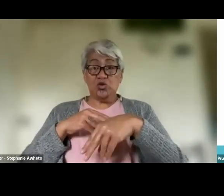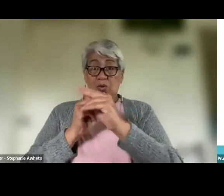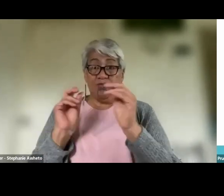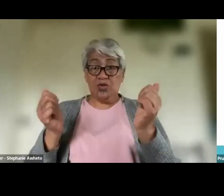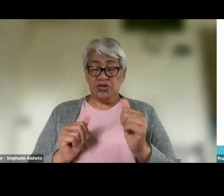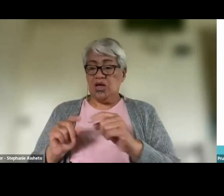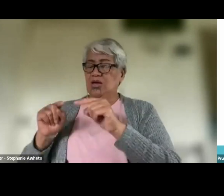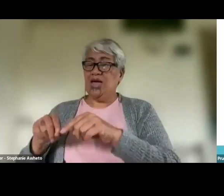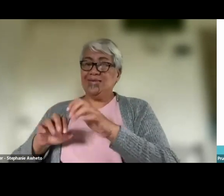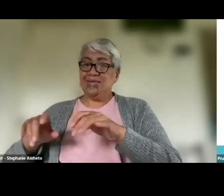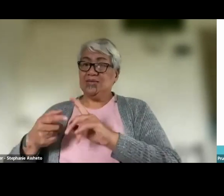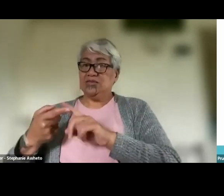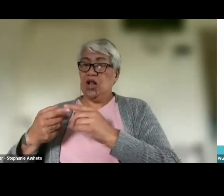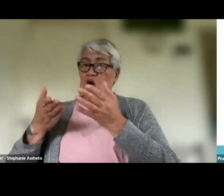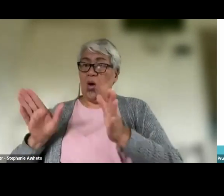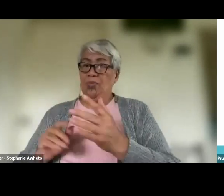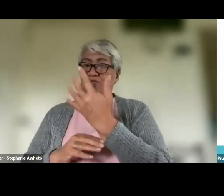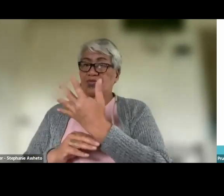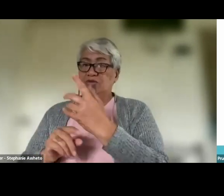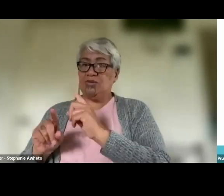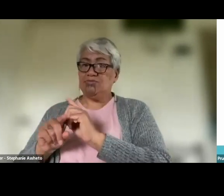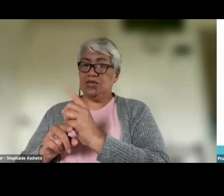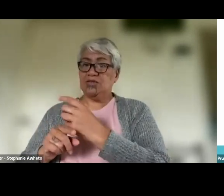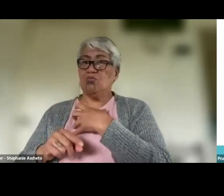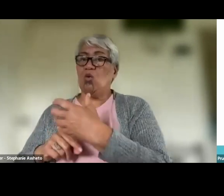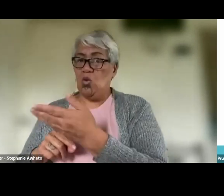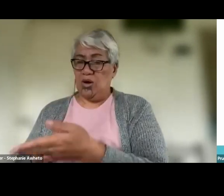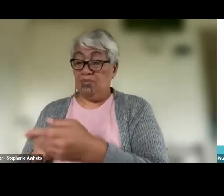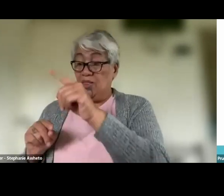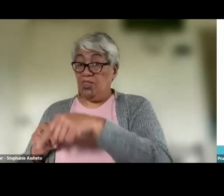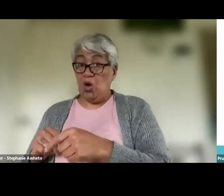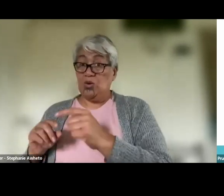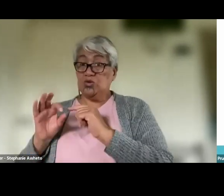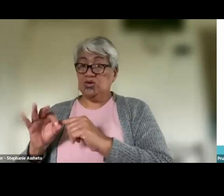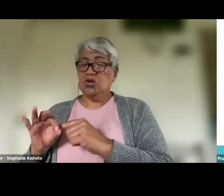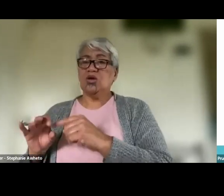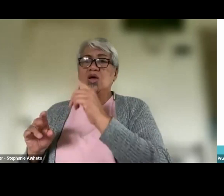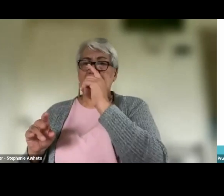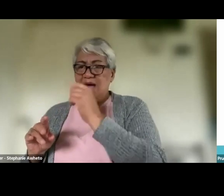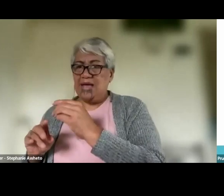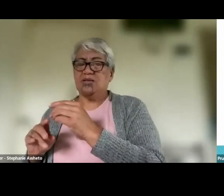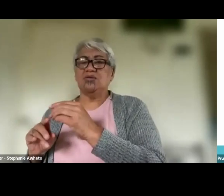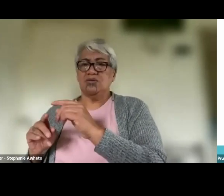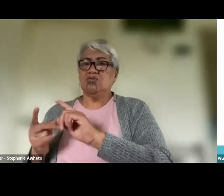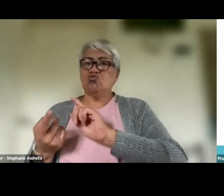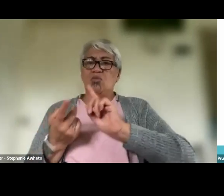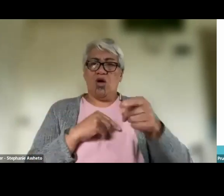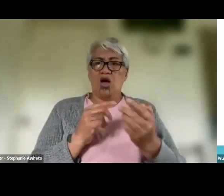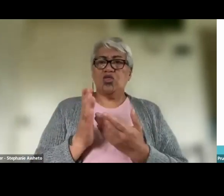and those questions will be collated and answered on the physical website in the coming weeks.